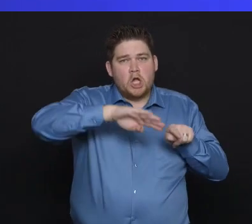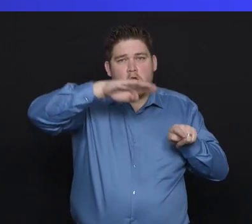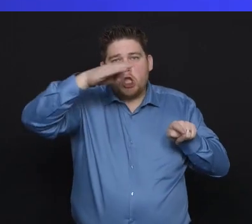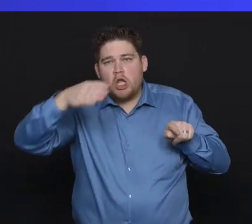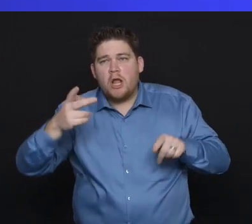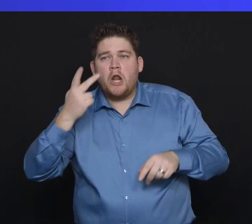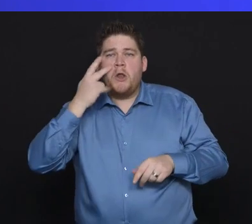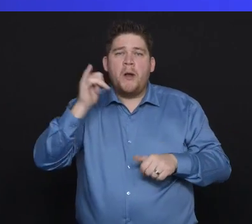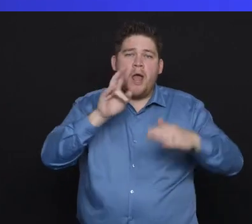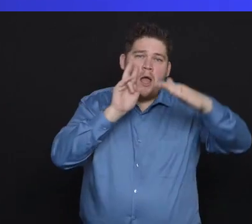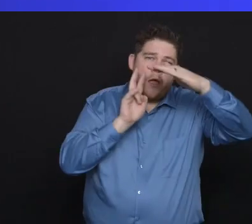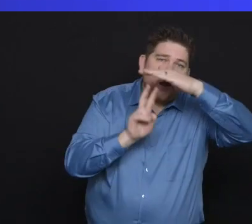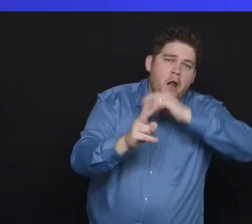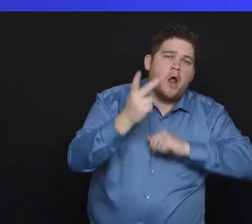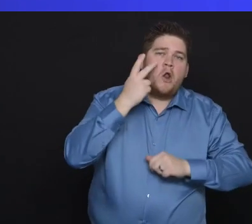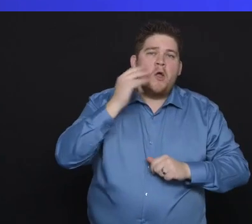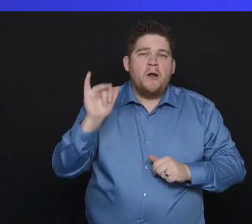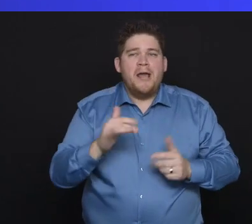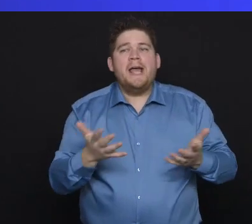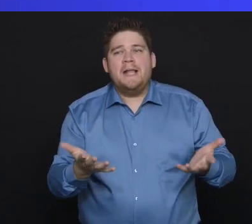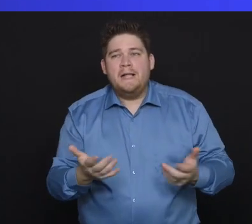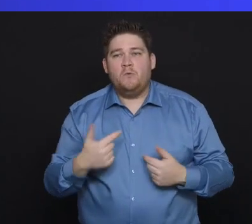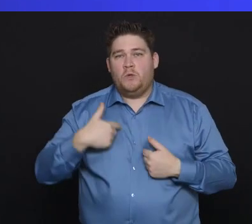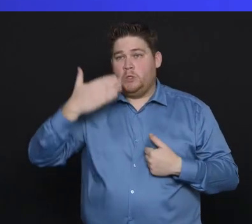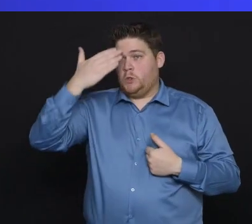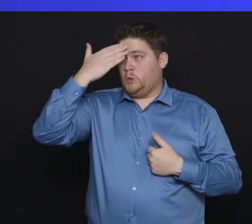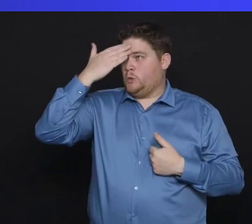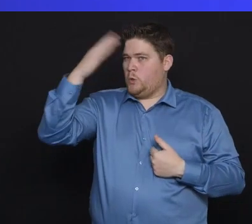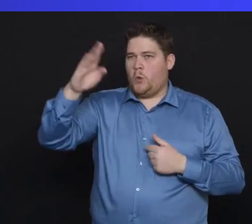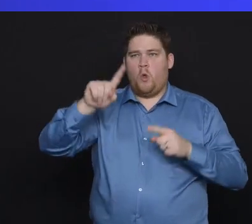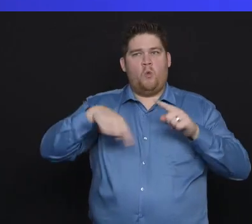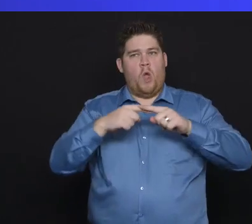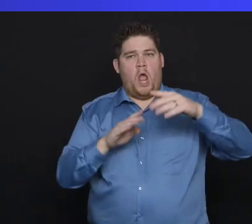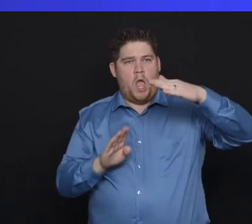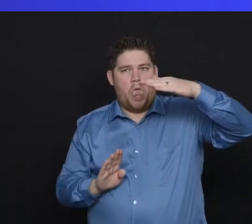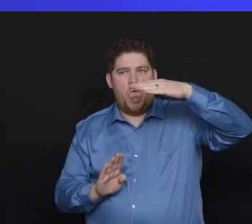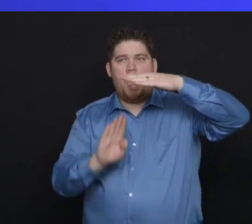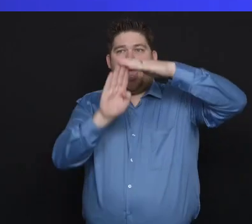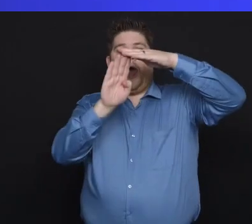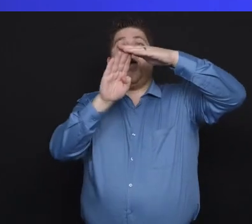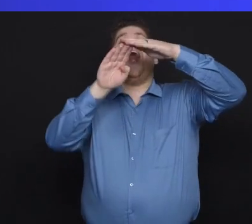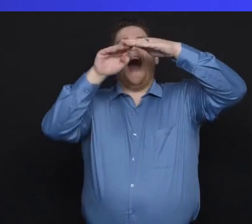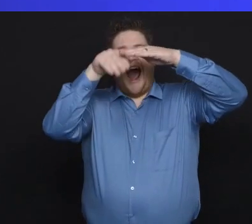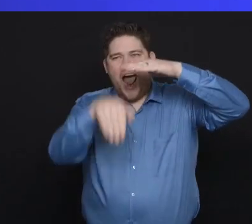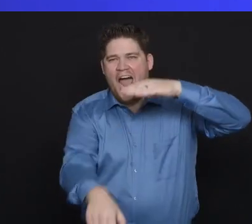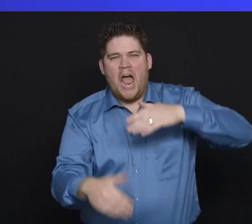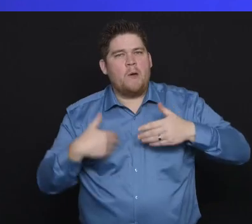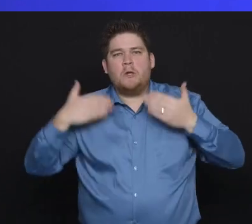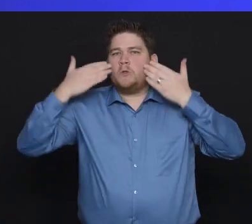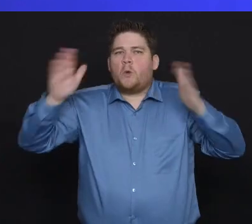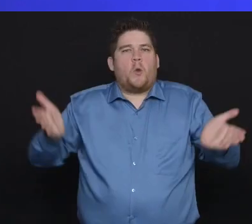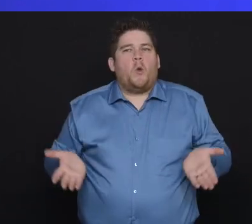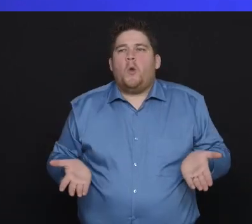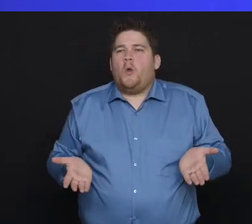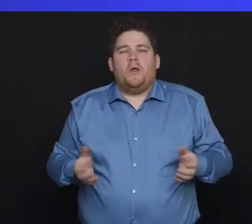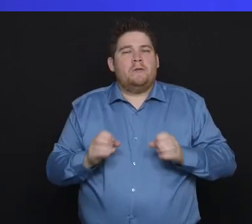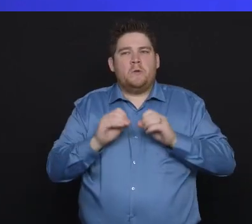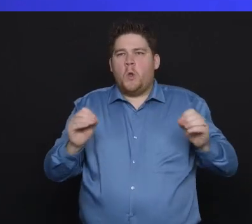we're at the peak until we're looking back at it. There's nothing that would tell me that we can back off in any way right now.